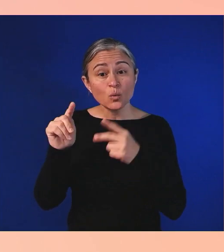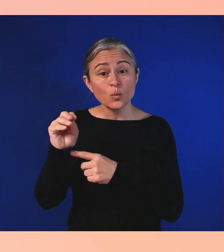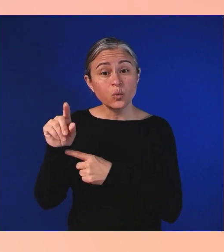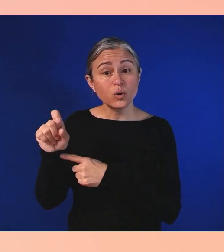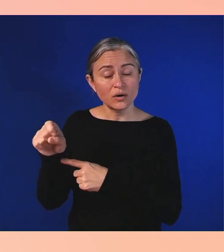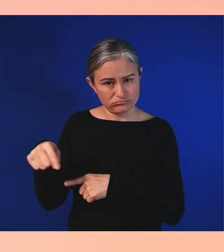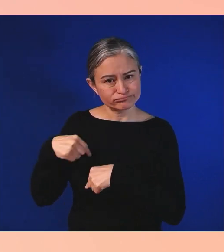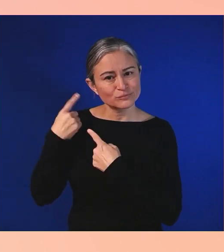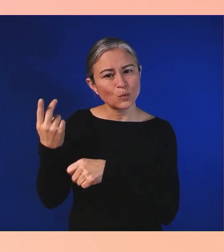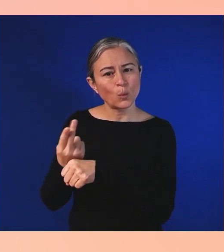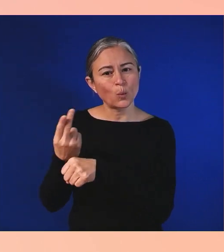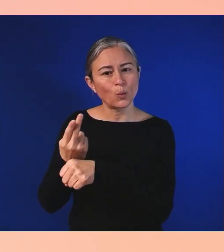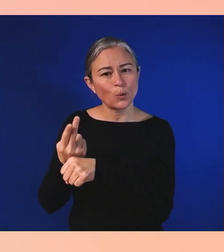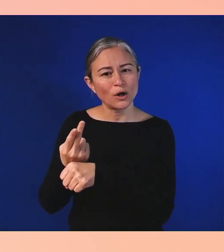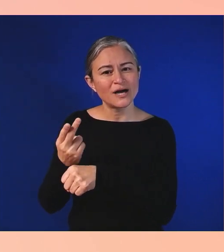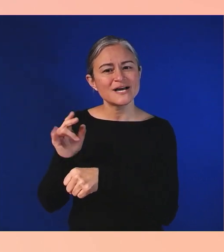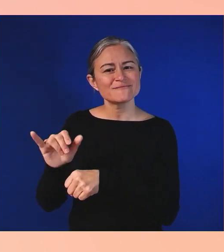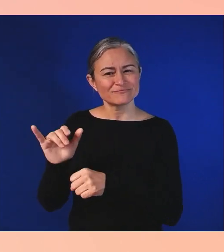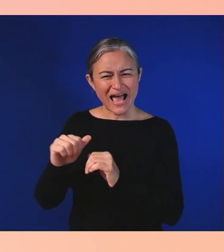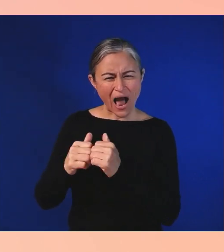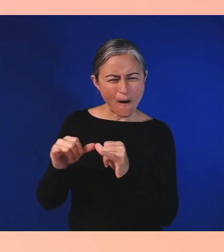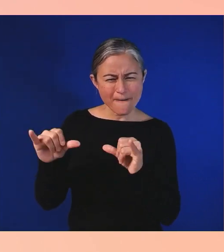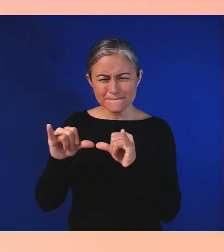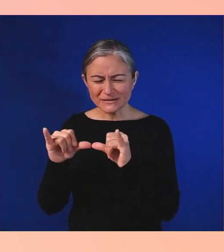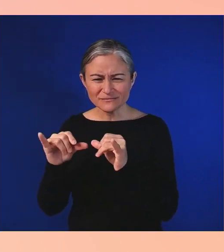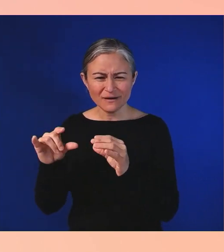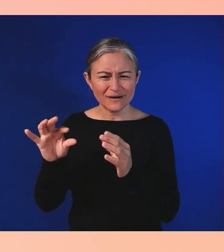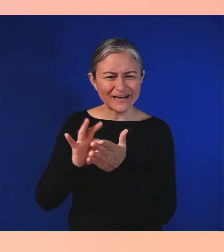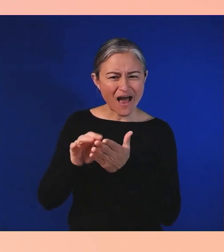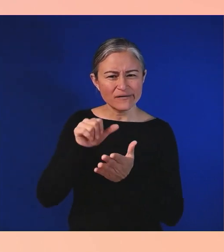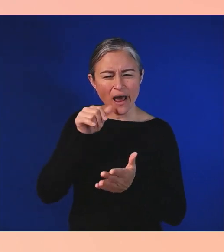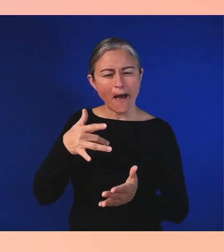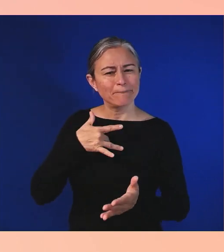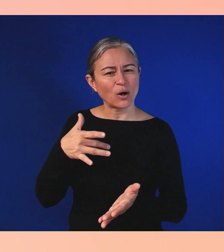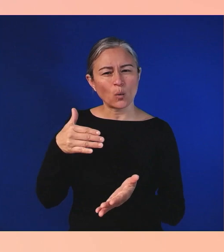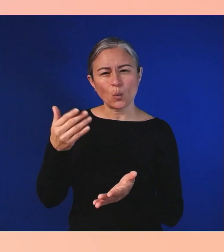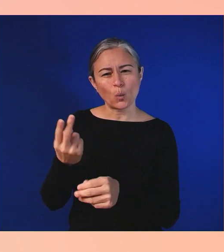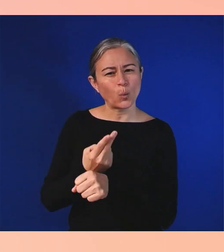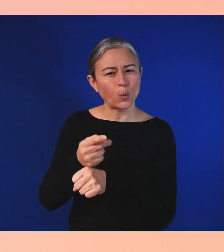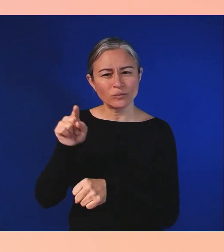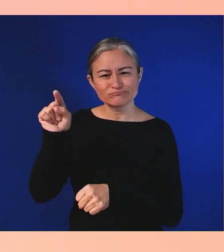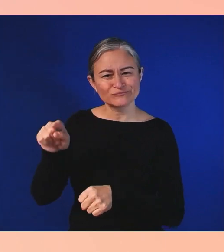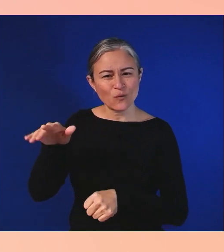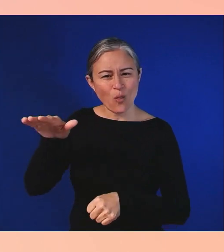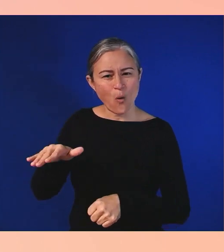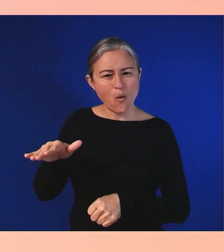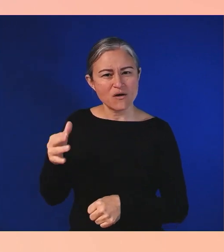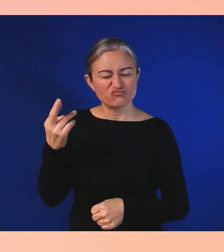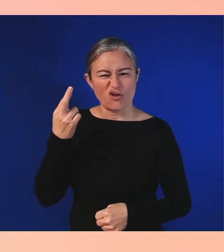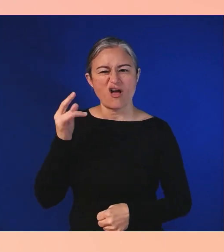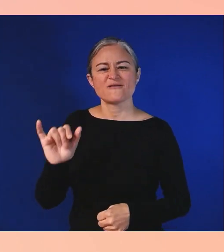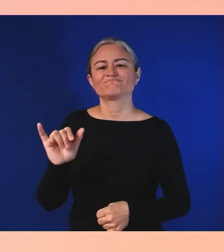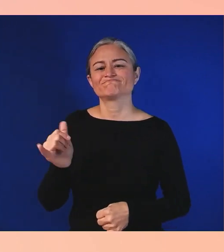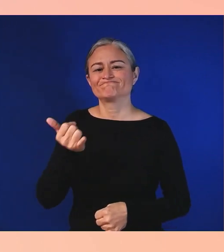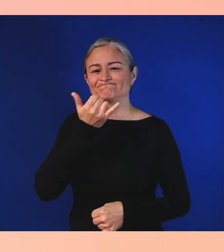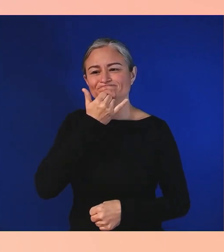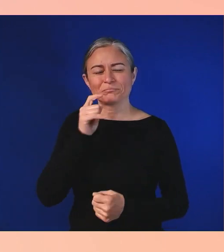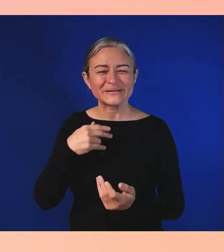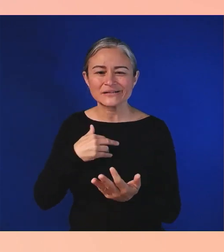we realized that we had a community that really loved them and wanted us to create more. They inspired us to find new and better ways to do more